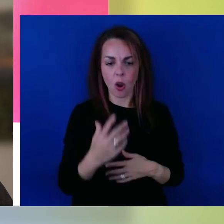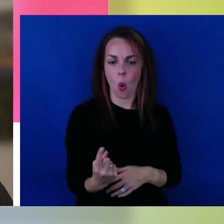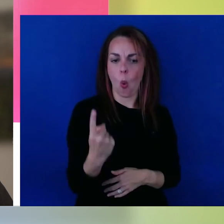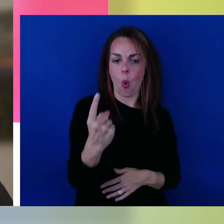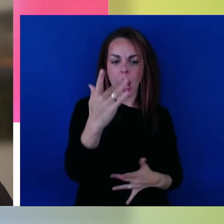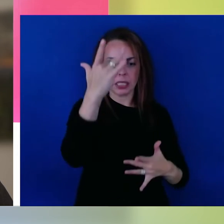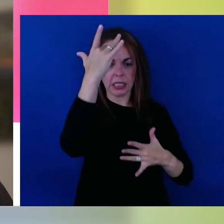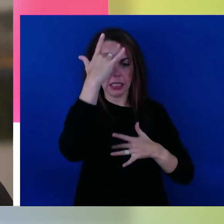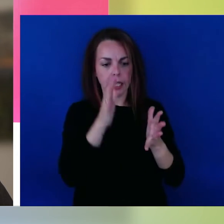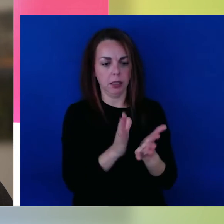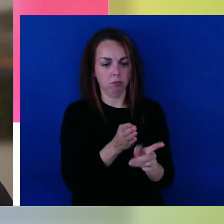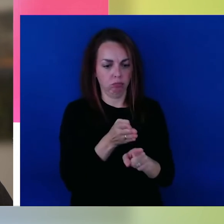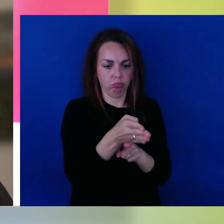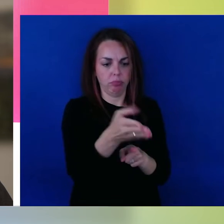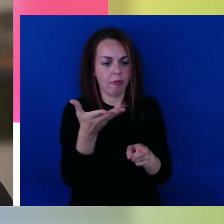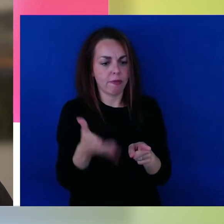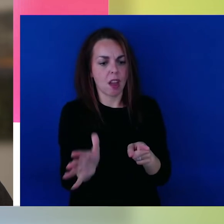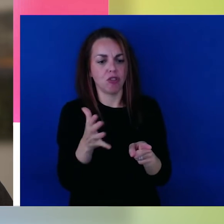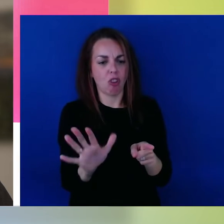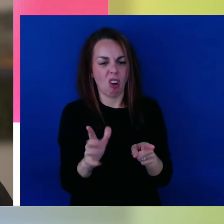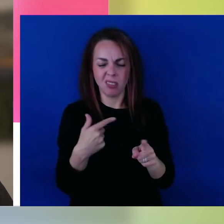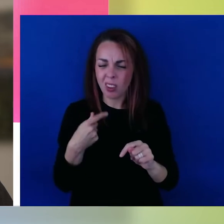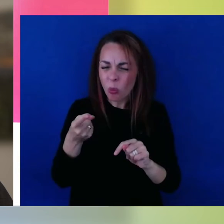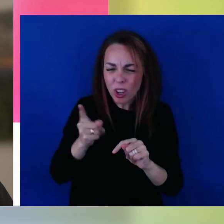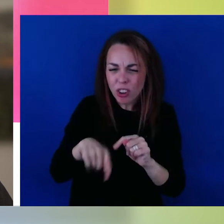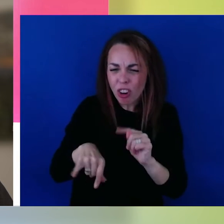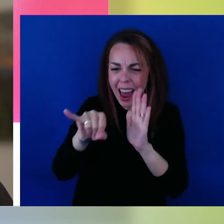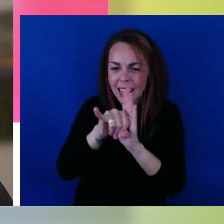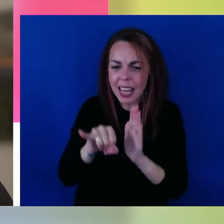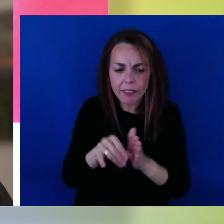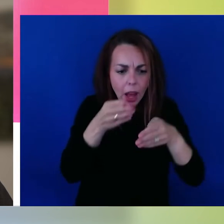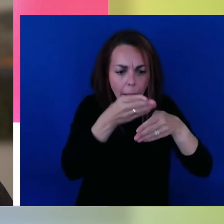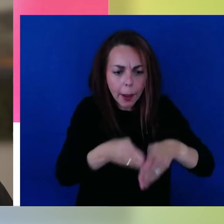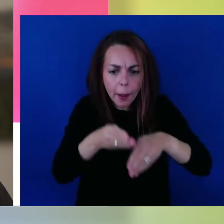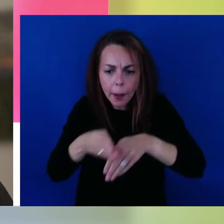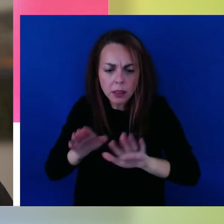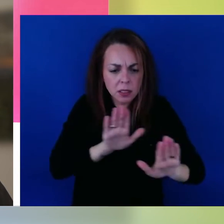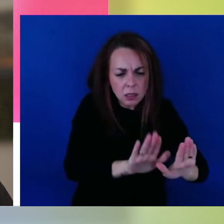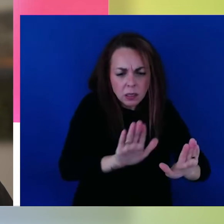because there was no way of identifying the type of ALS someone had,